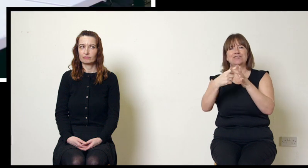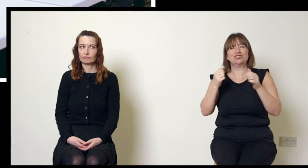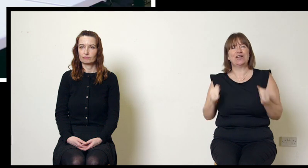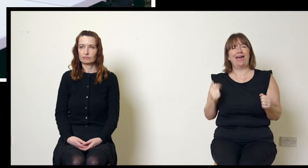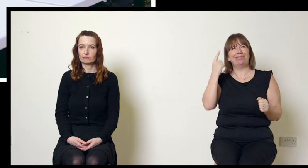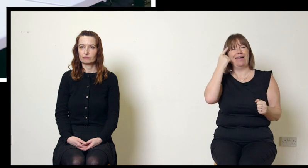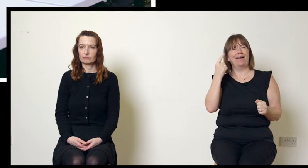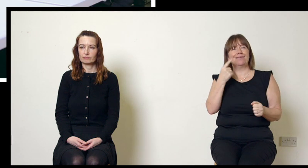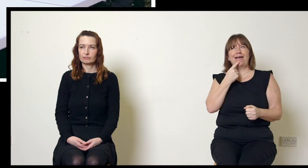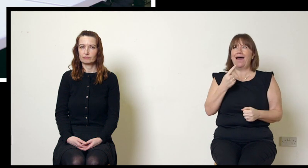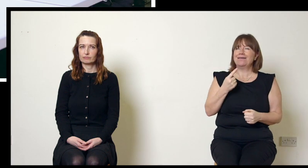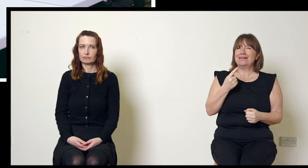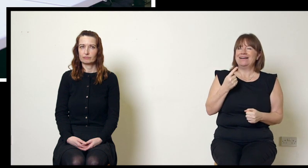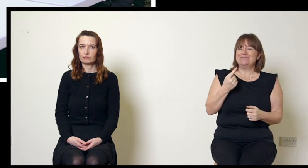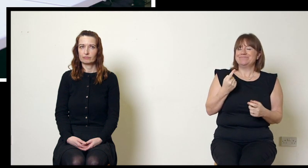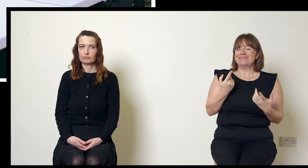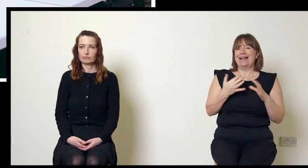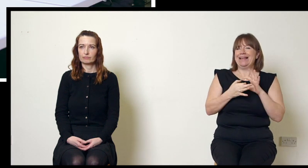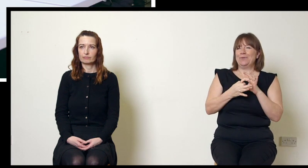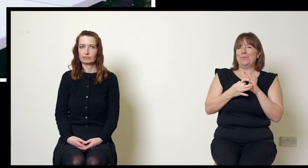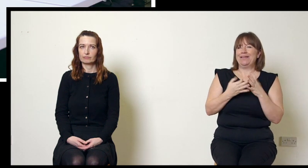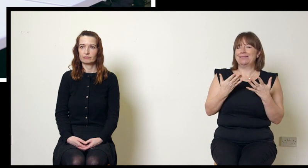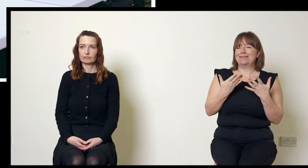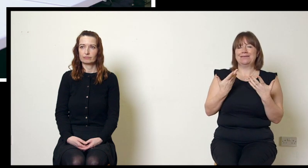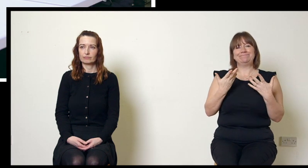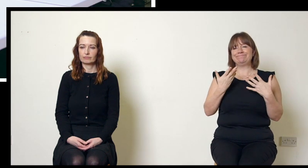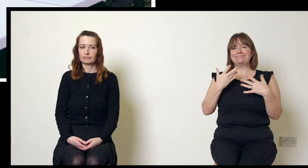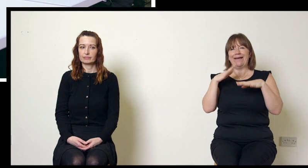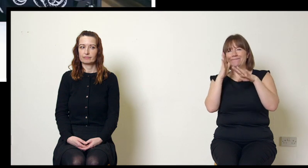I can’t remember the exact phrasing, but it references this… invisible and hidden disabilities.